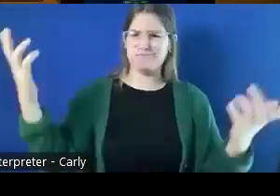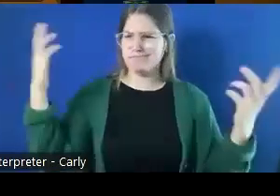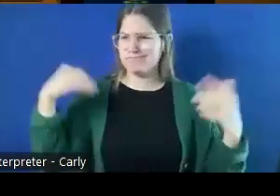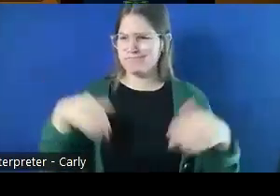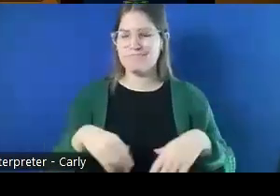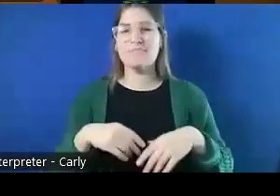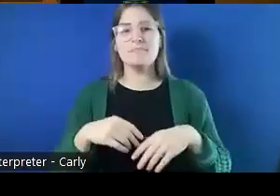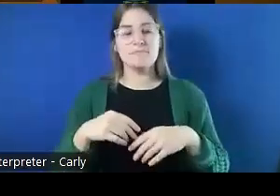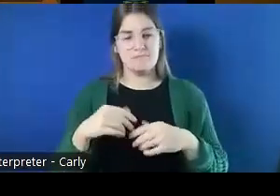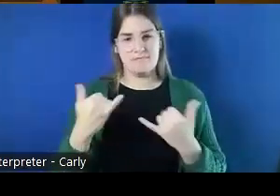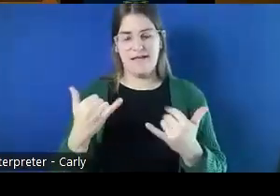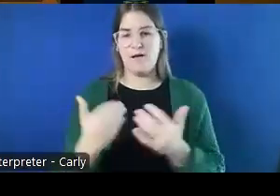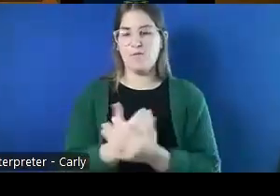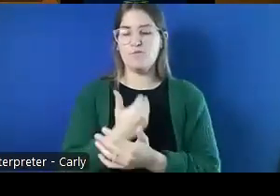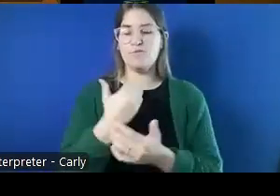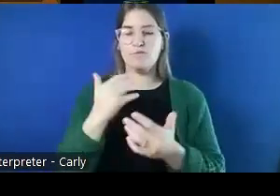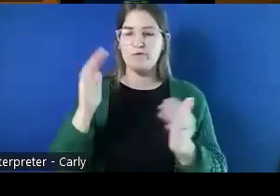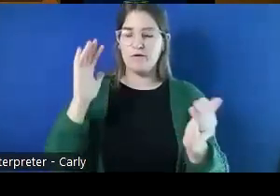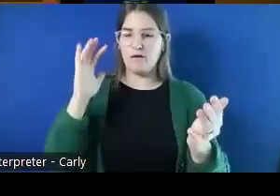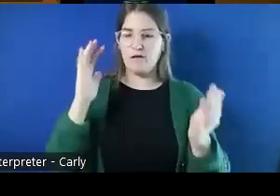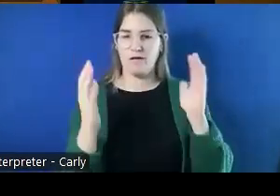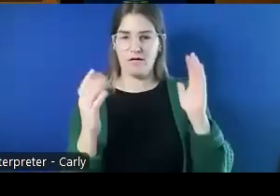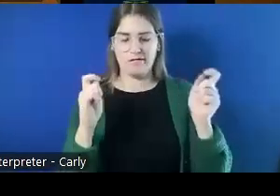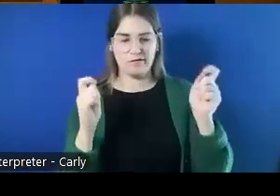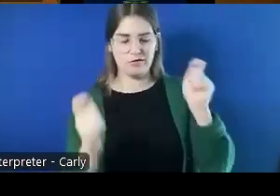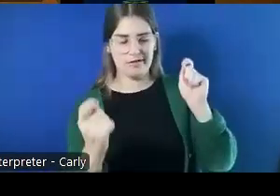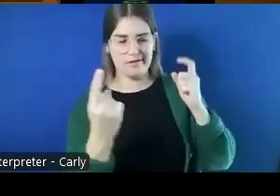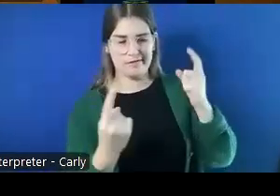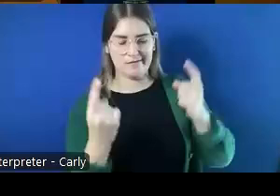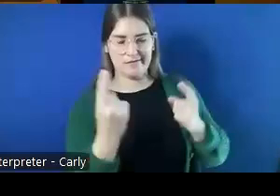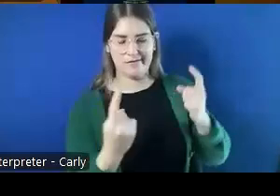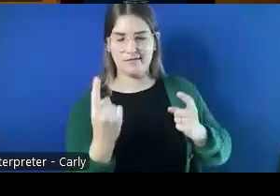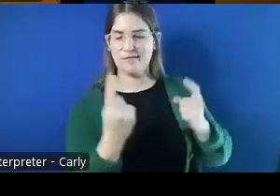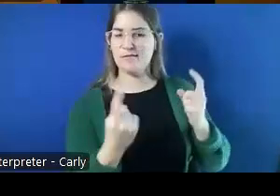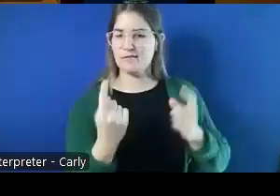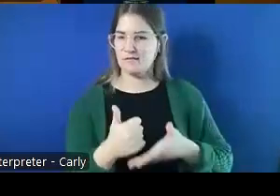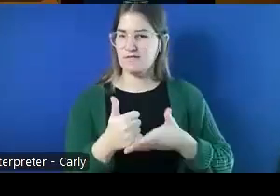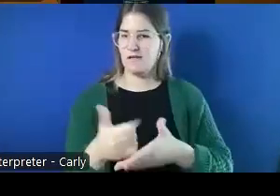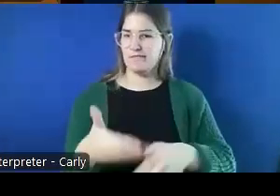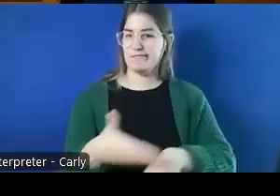reframe some of those experiences can be really supportive of a person's uh mental health um so